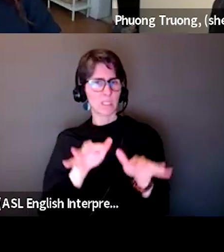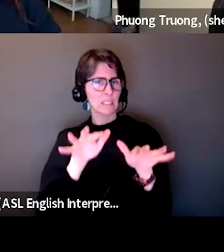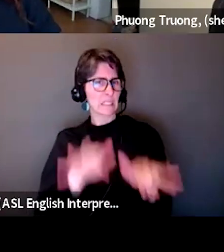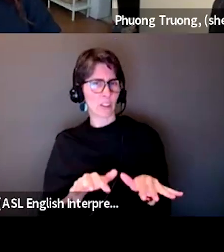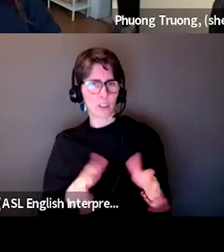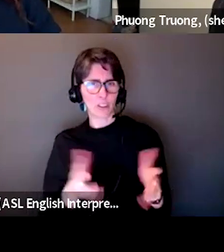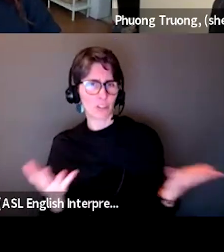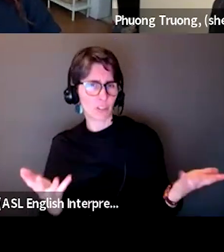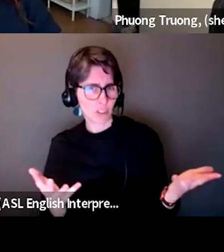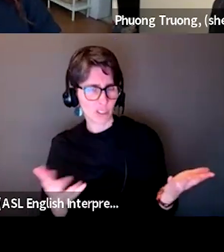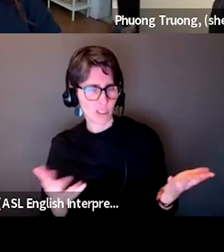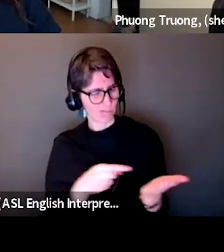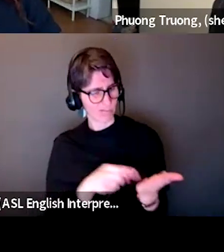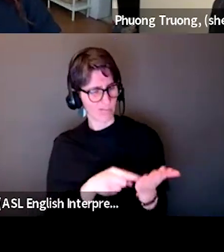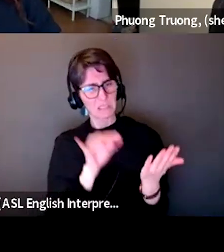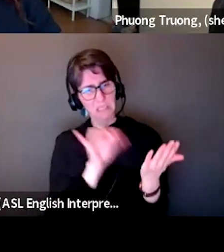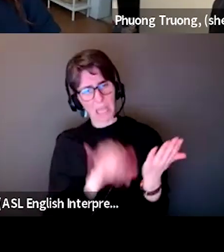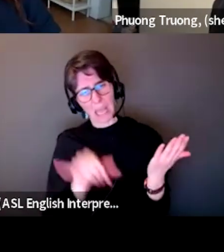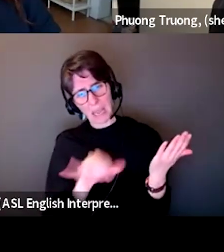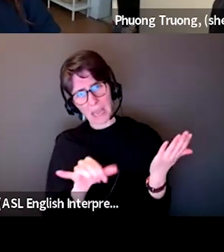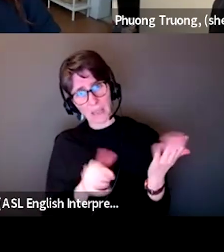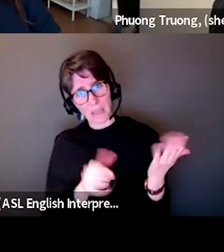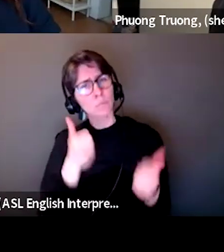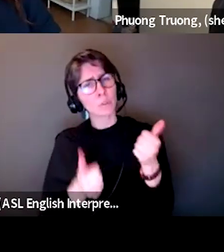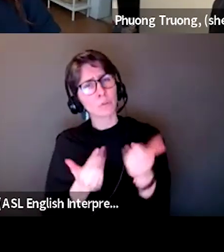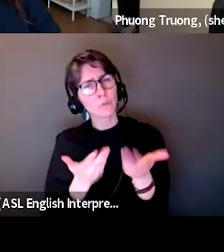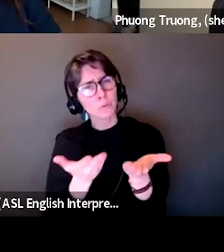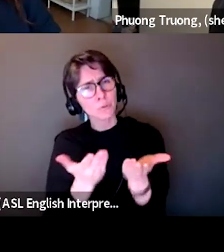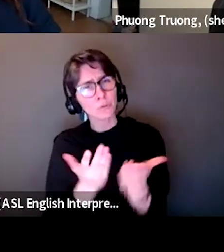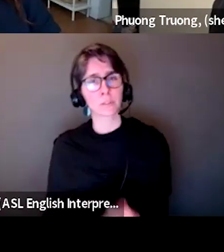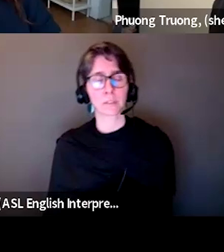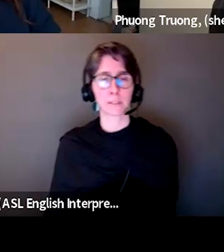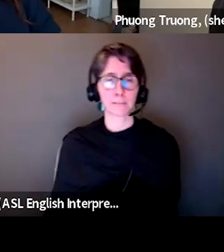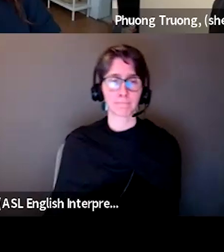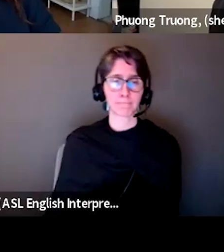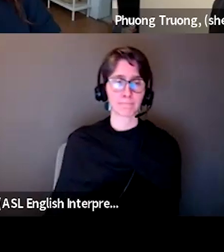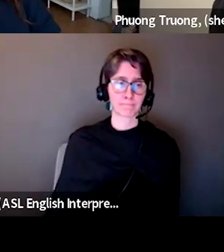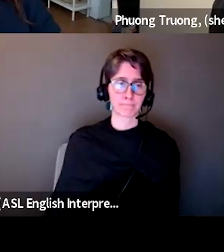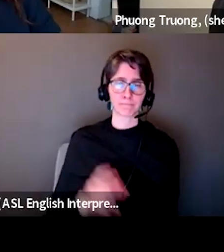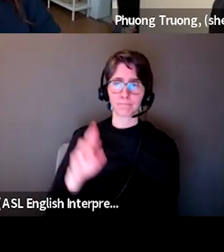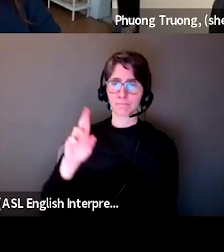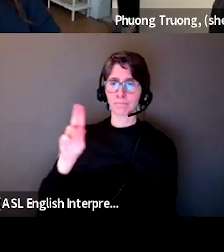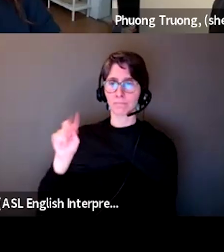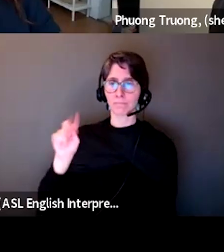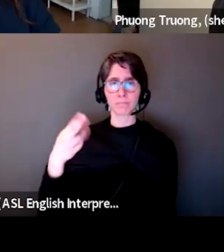of applicants coming in from across the country? Ruth: For us, it's still predominantly... I mean,